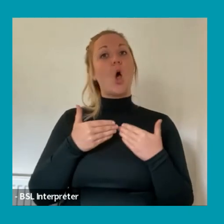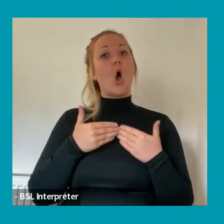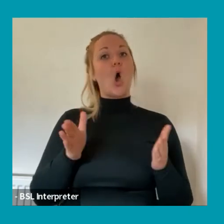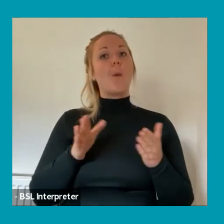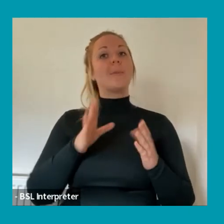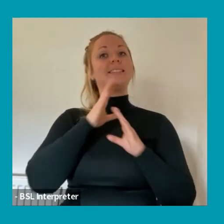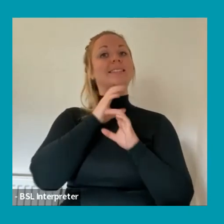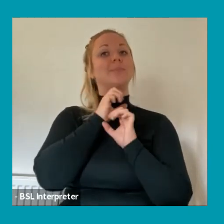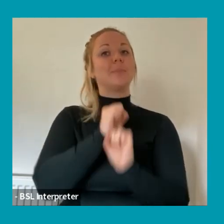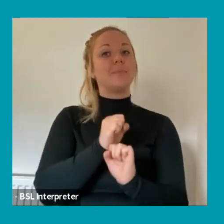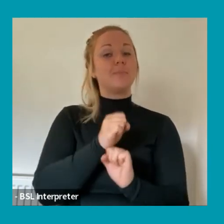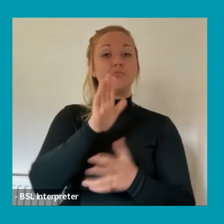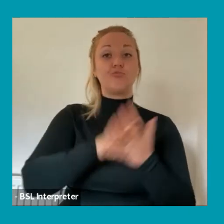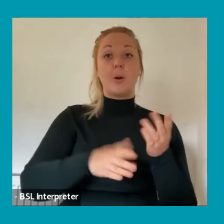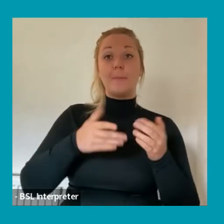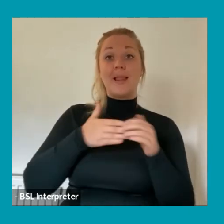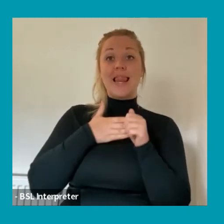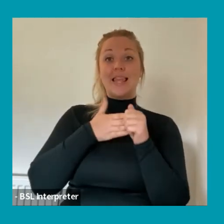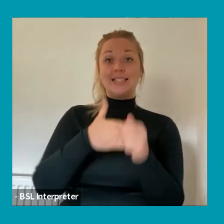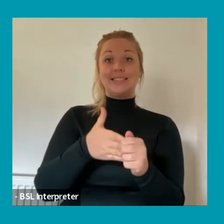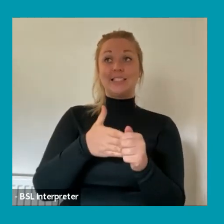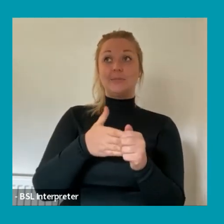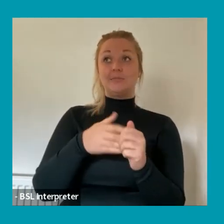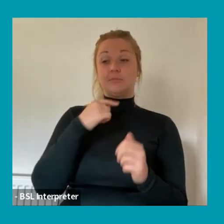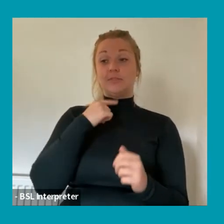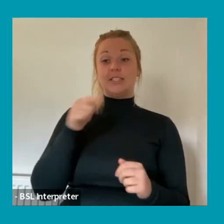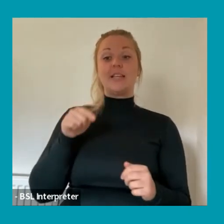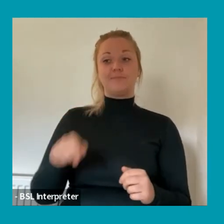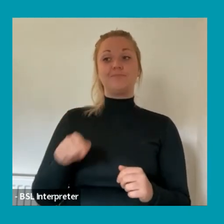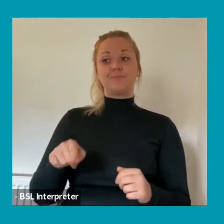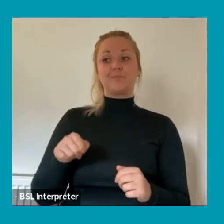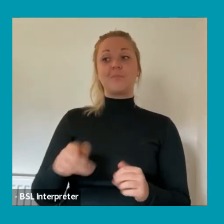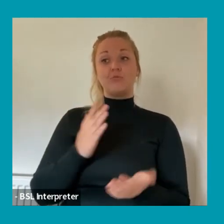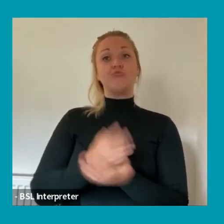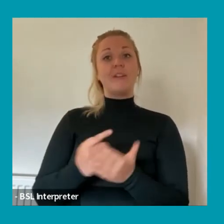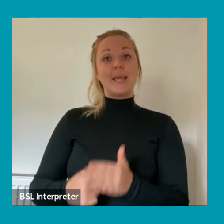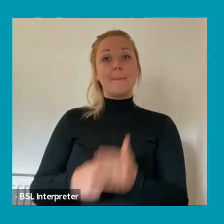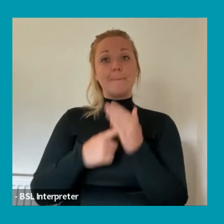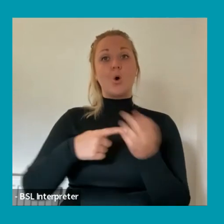Saying this is something that's really important to us, as an organisation.